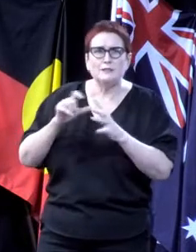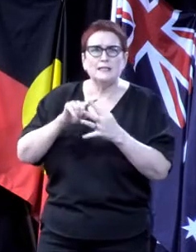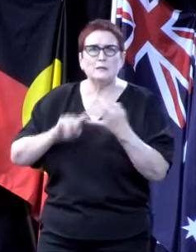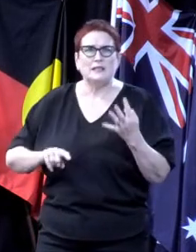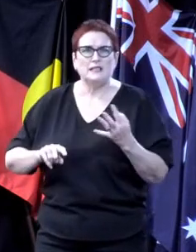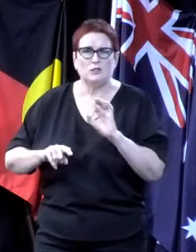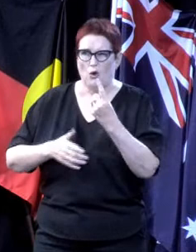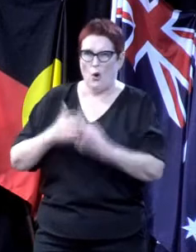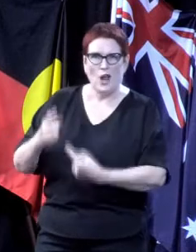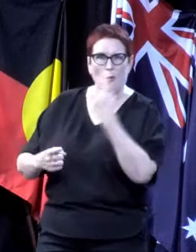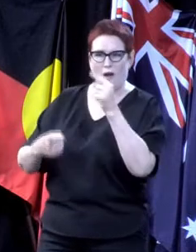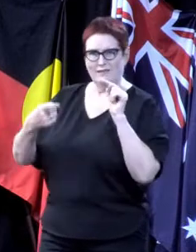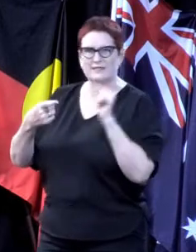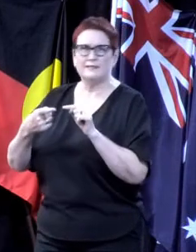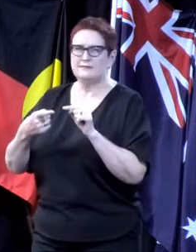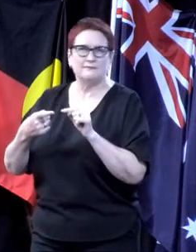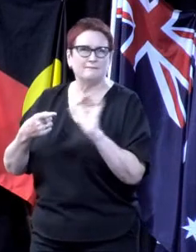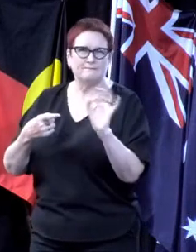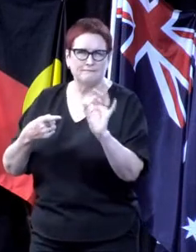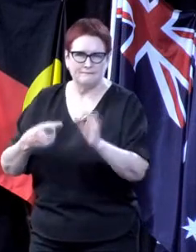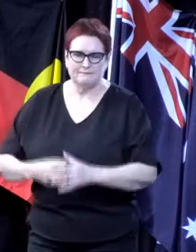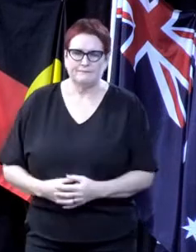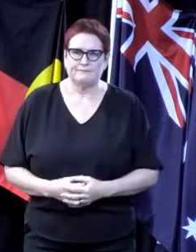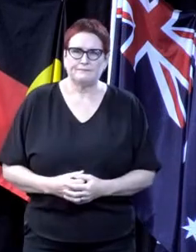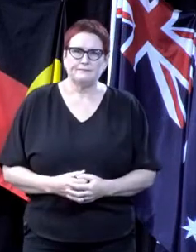that a child has only one particular disability.